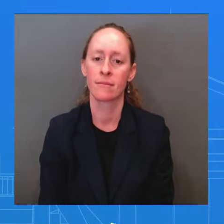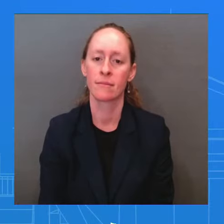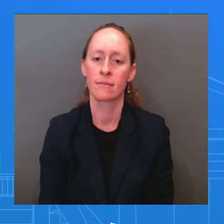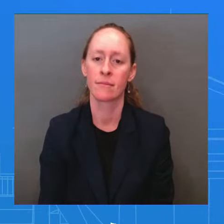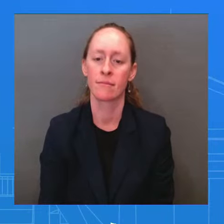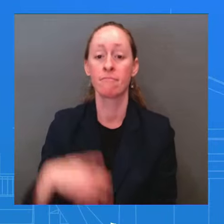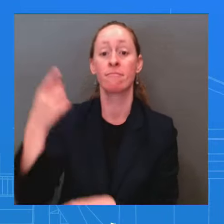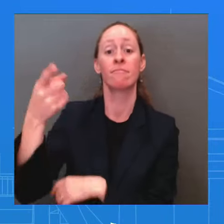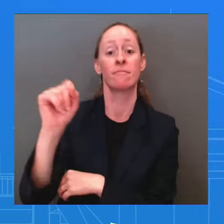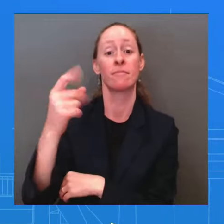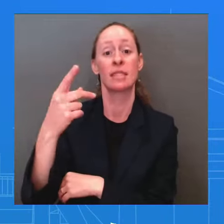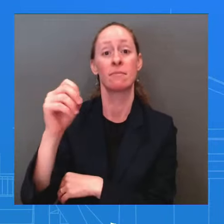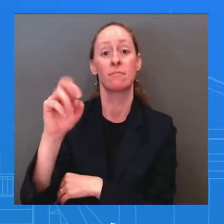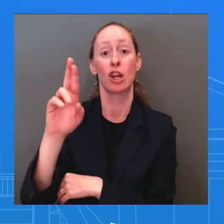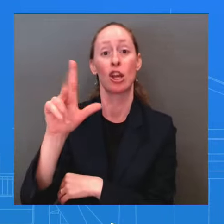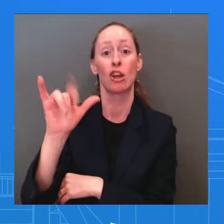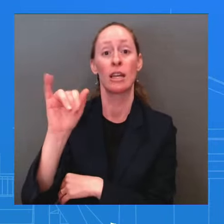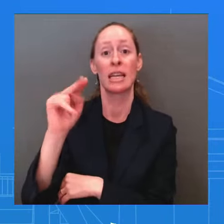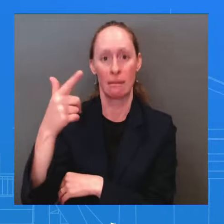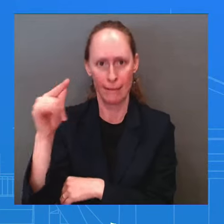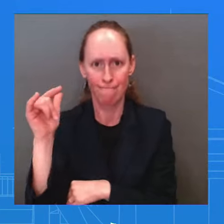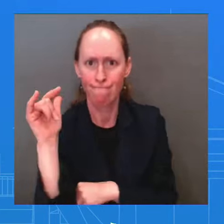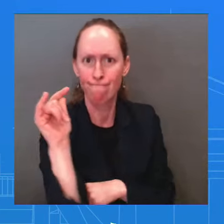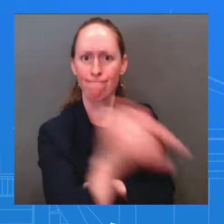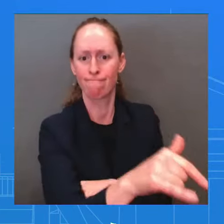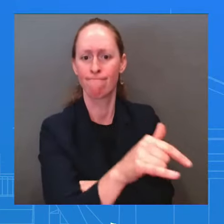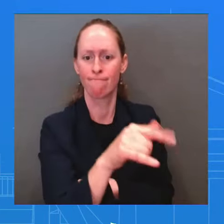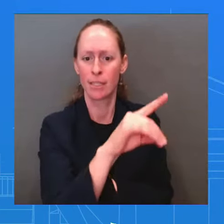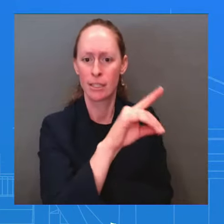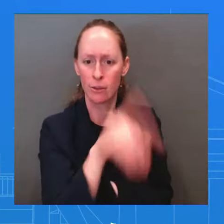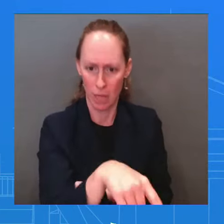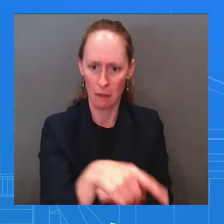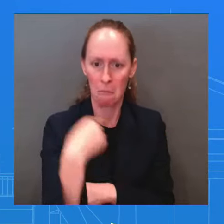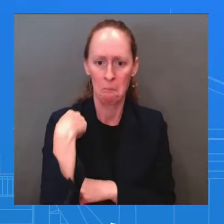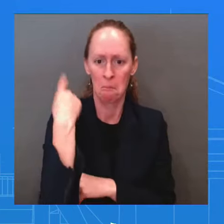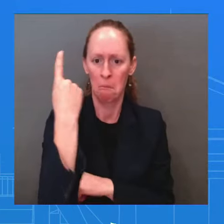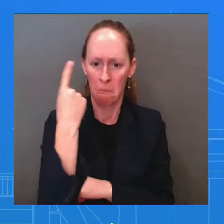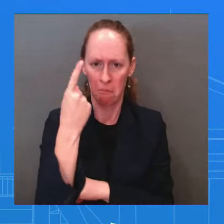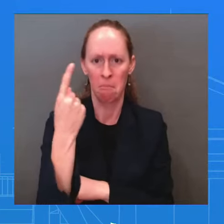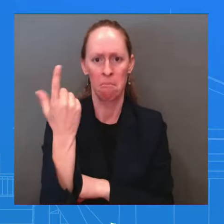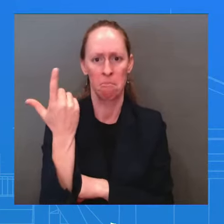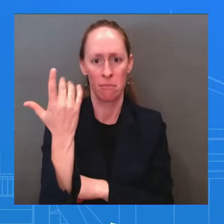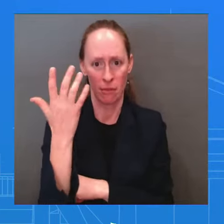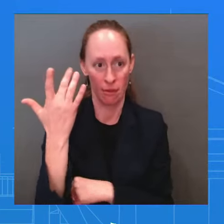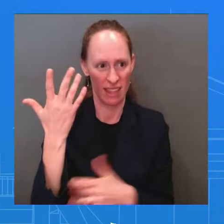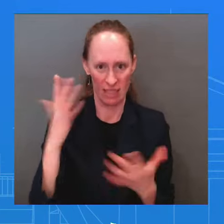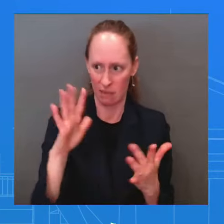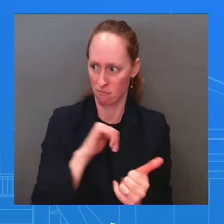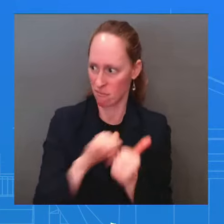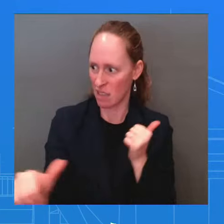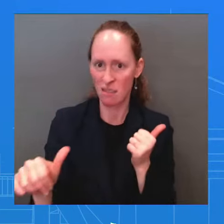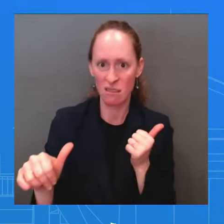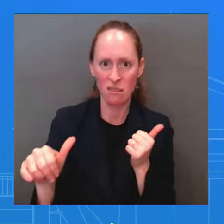What -- did the President ask them after the deadline? Are they there yet? And when you say they've been "active in the conversations,"